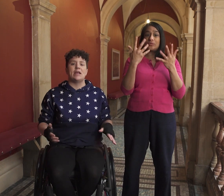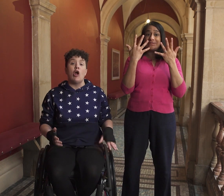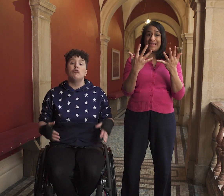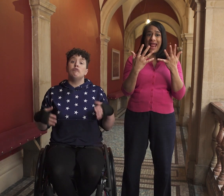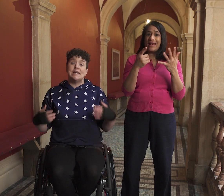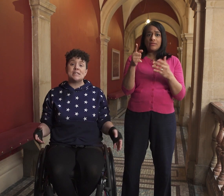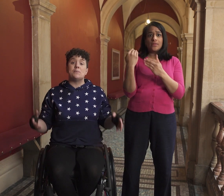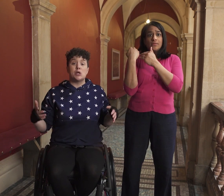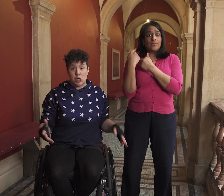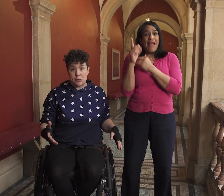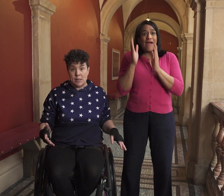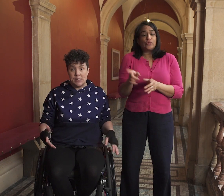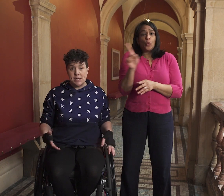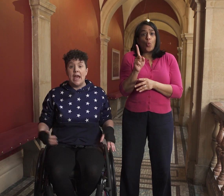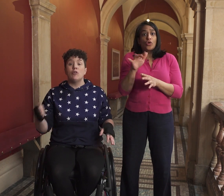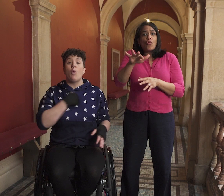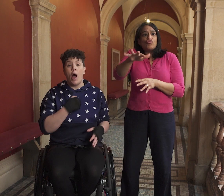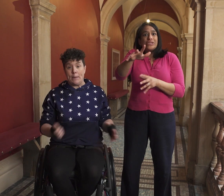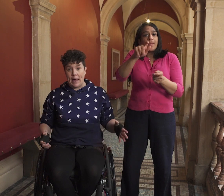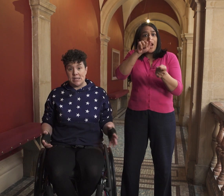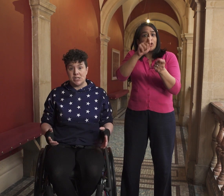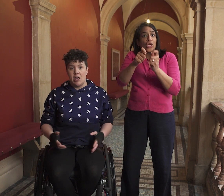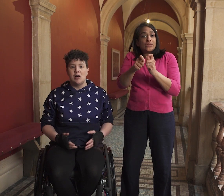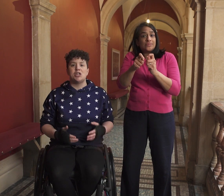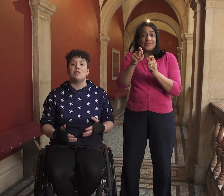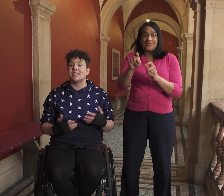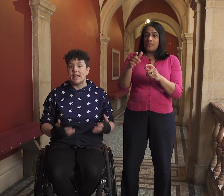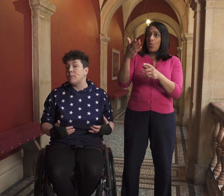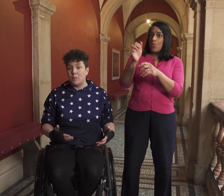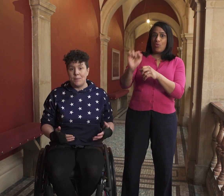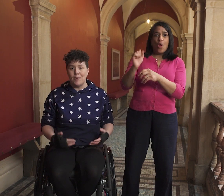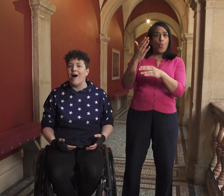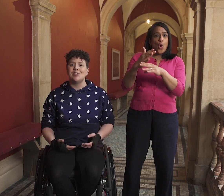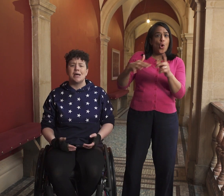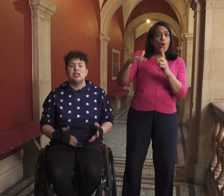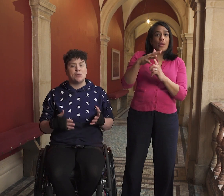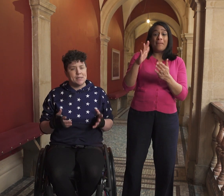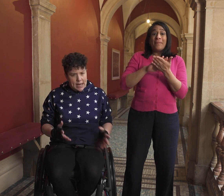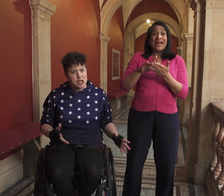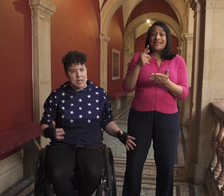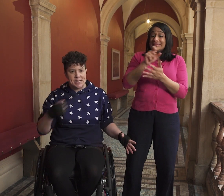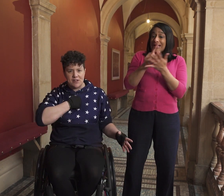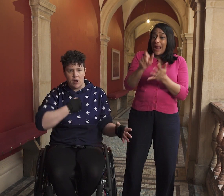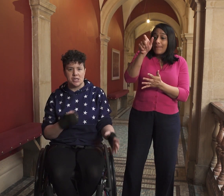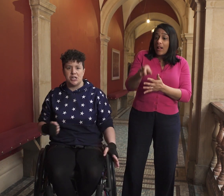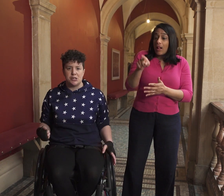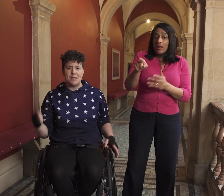‘reasonable adjustments’ in the workplace so that disabled people aren’t ‘substantially disadvantaged’ biscuit